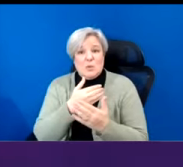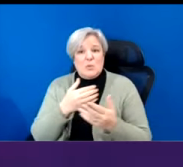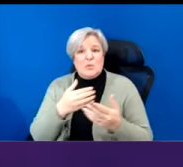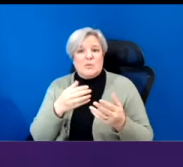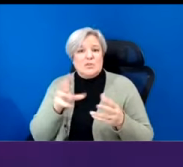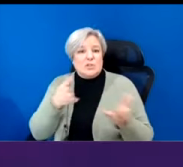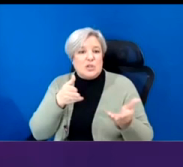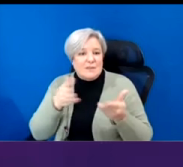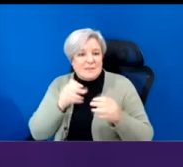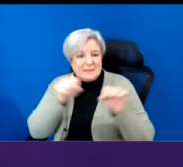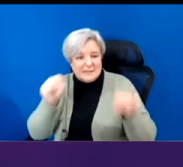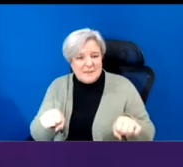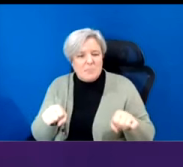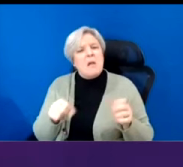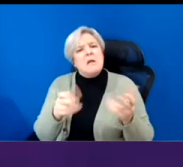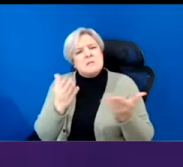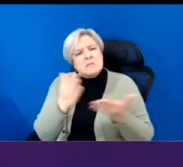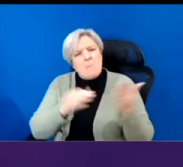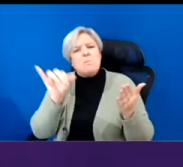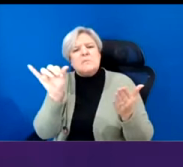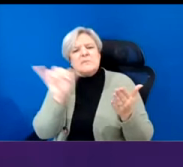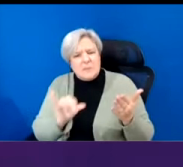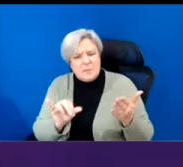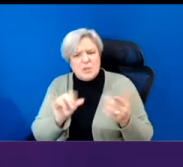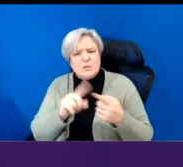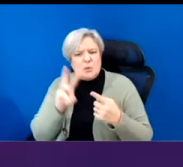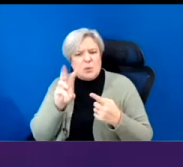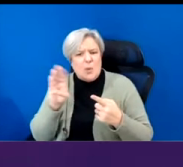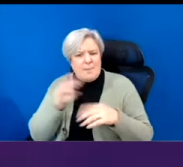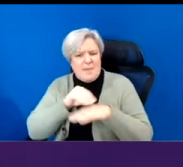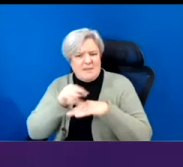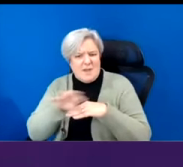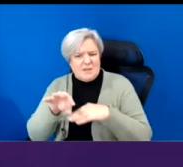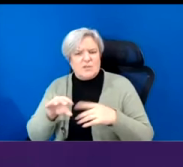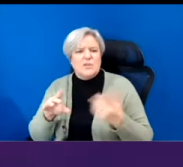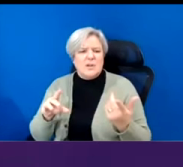A lot of it is similar to to Web advisor before as far as what is being submitted.